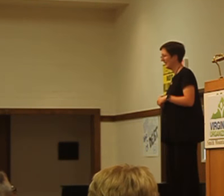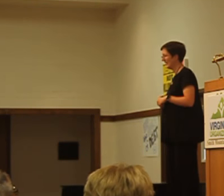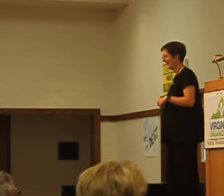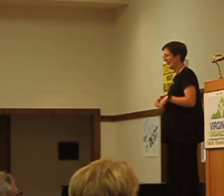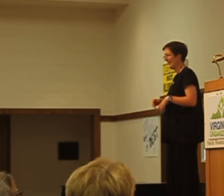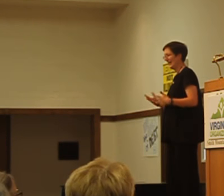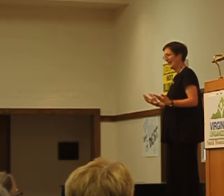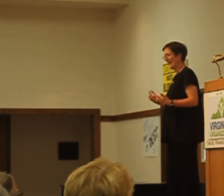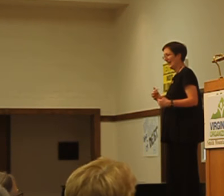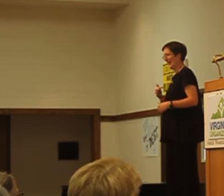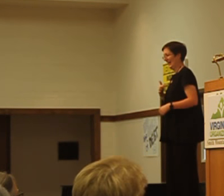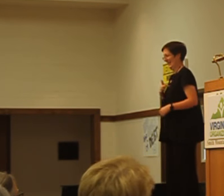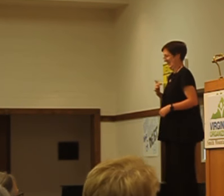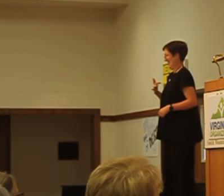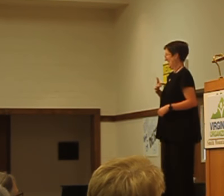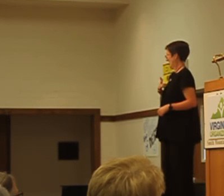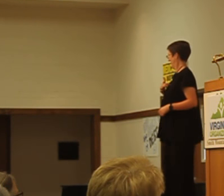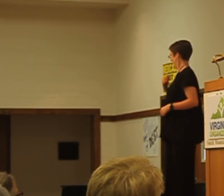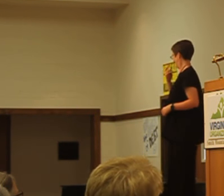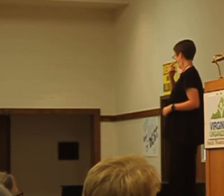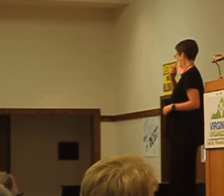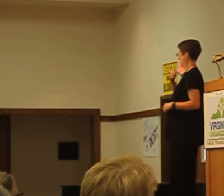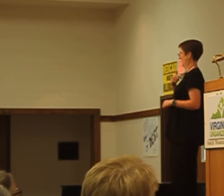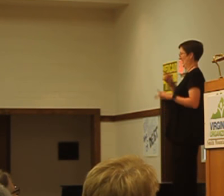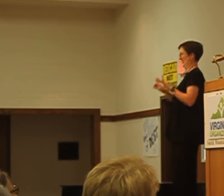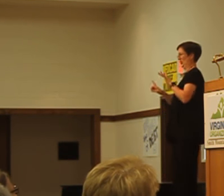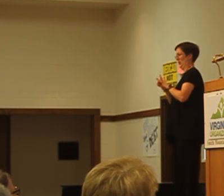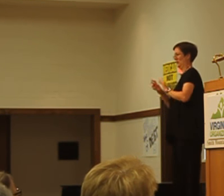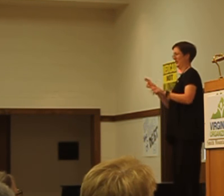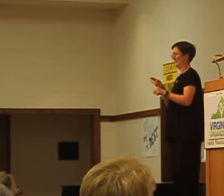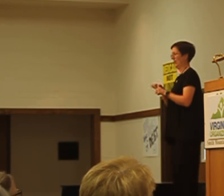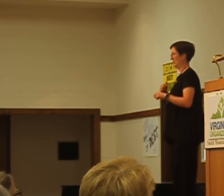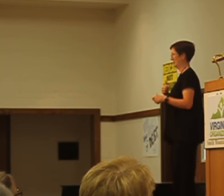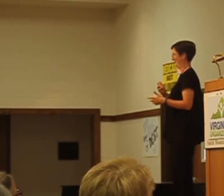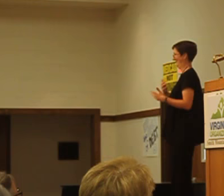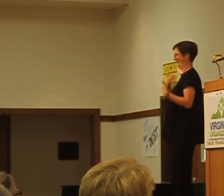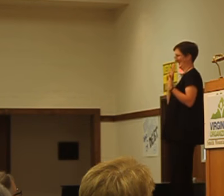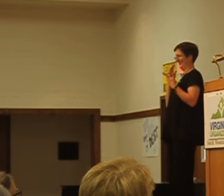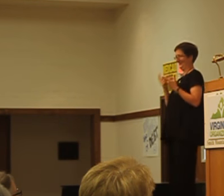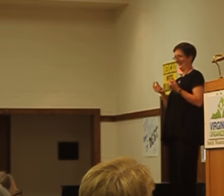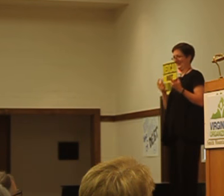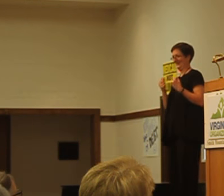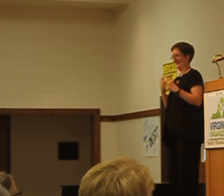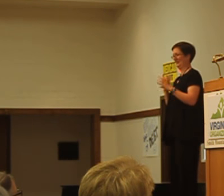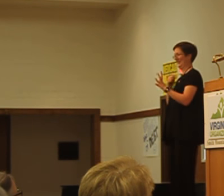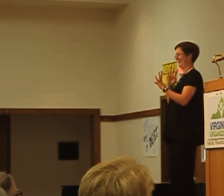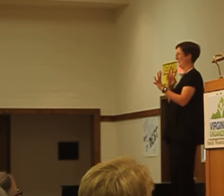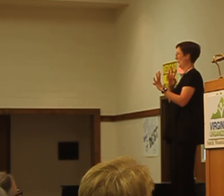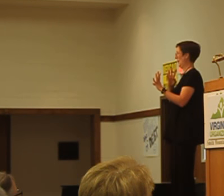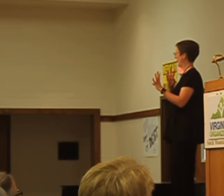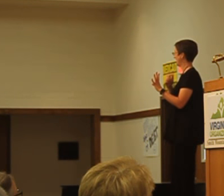I felt kinda odd because I went to the polls and I didn't know what to do. And I was kinda embarrassed to ask somebody,